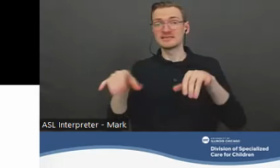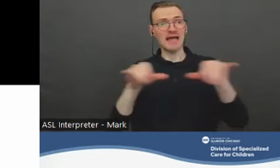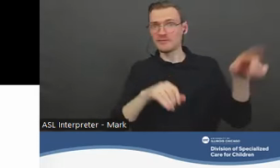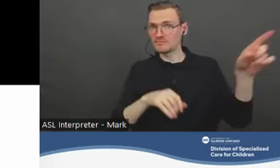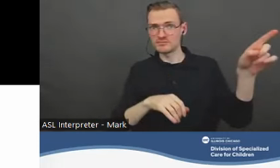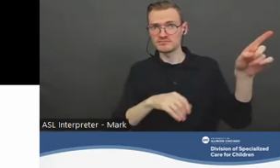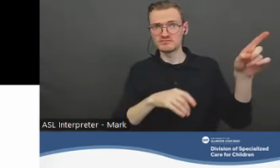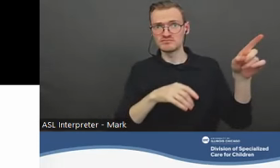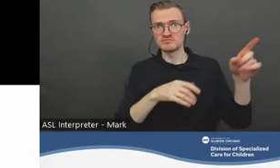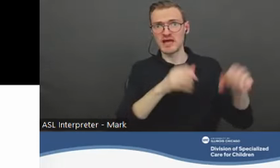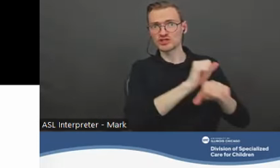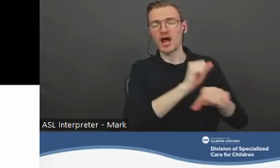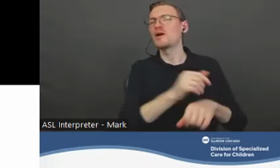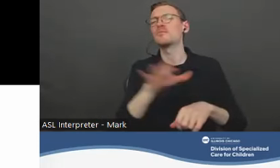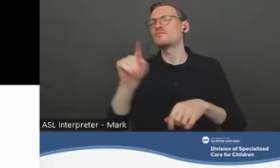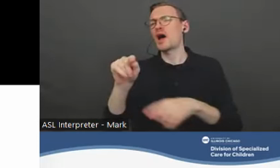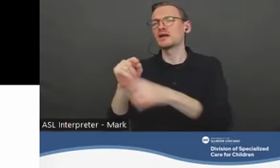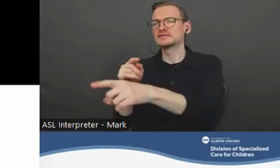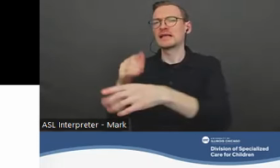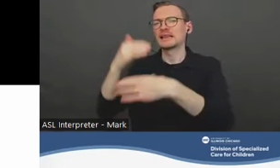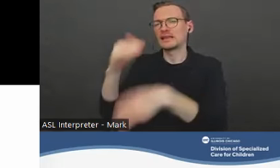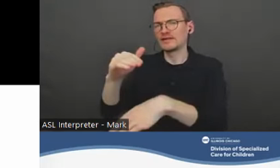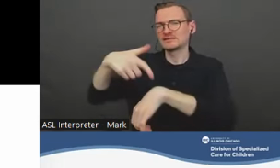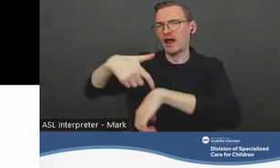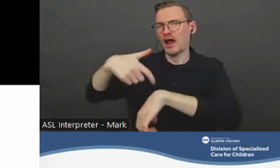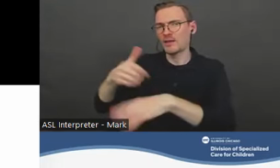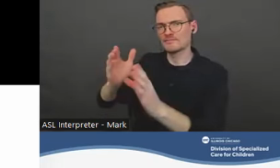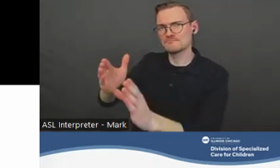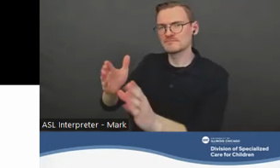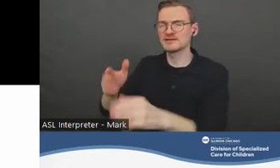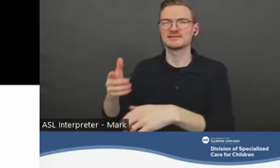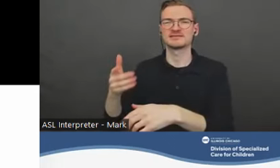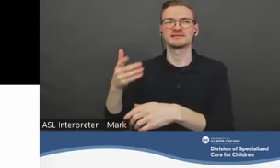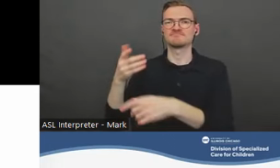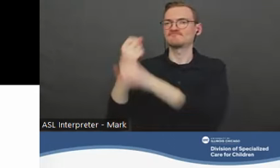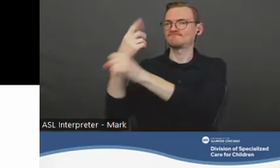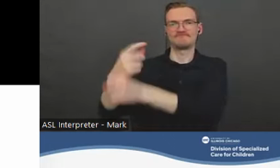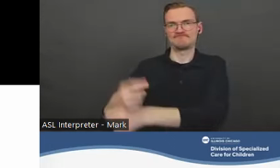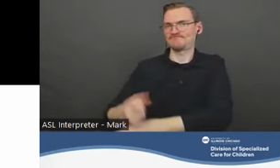open enrollment period it usually happens at the same time each year around November and December